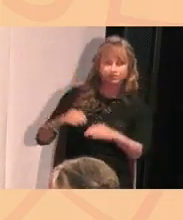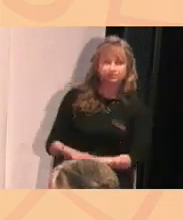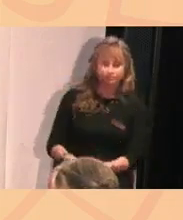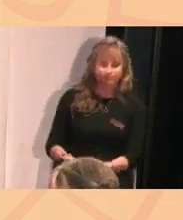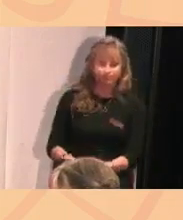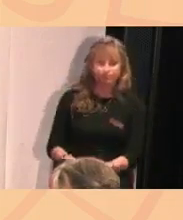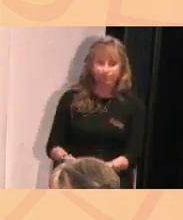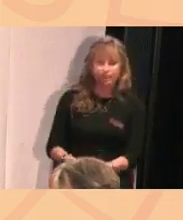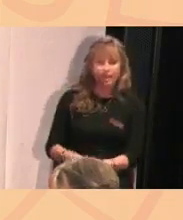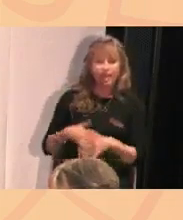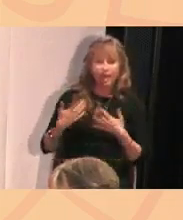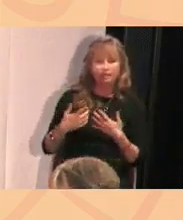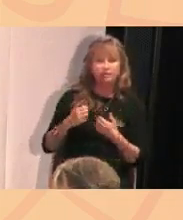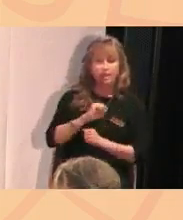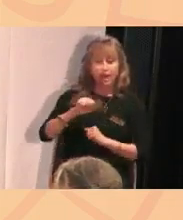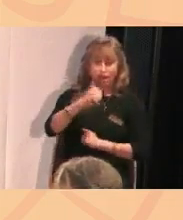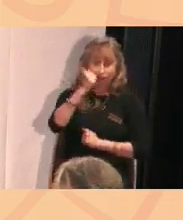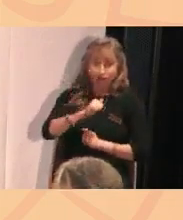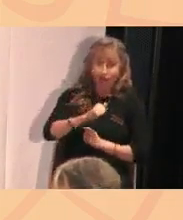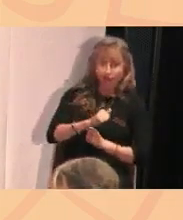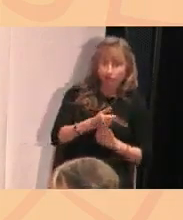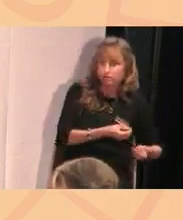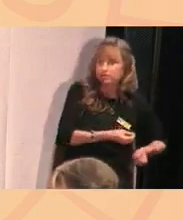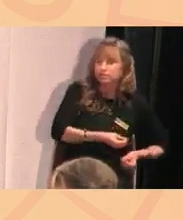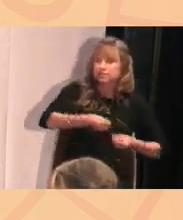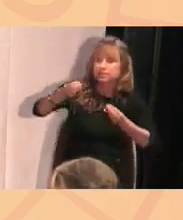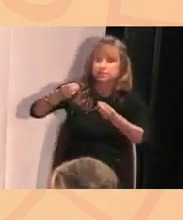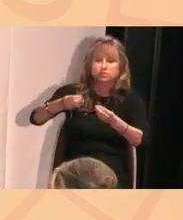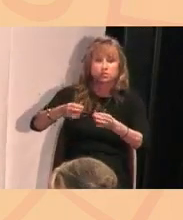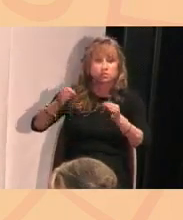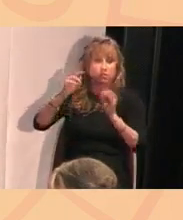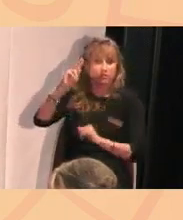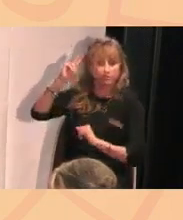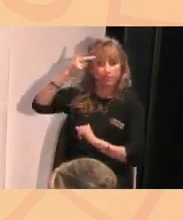We bonded with their staff who were really excited that they